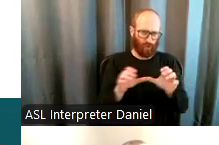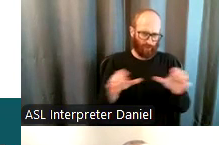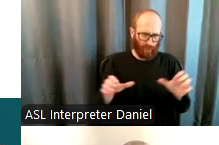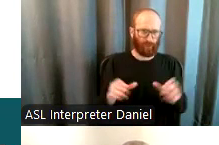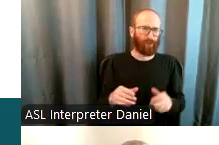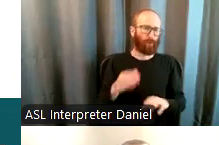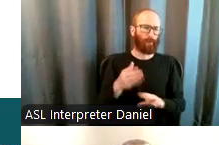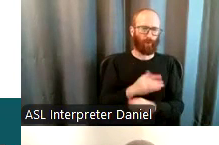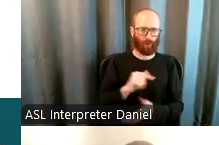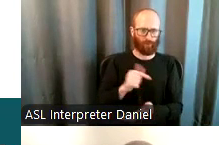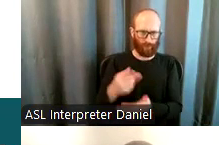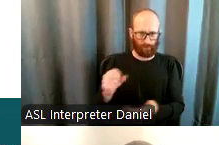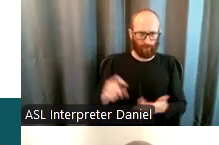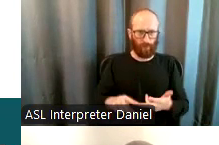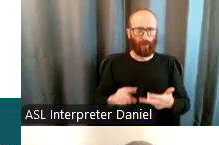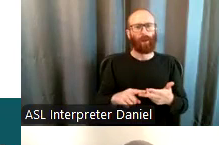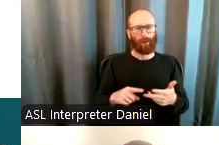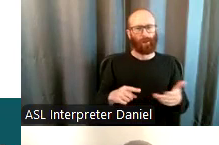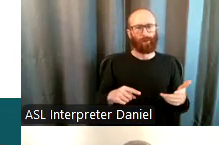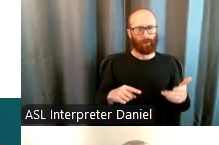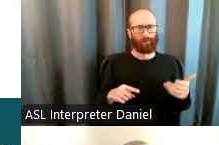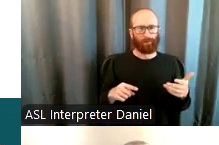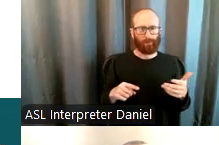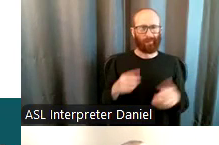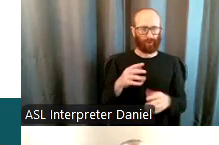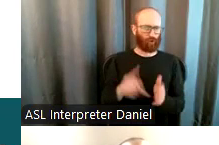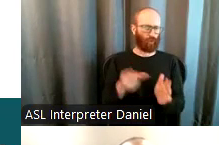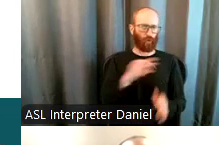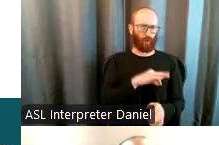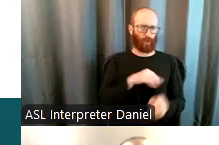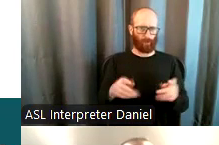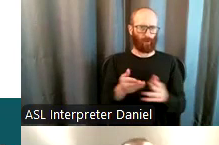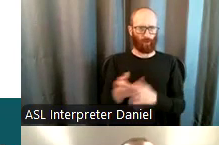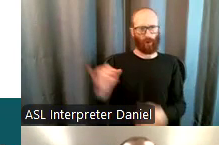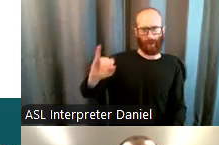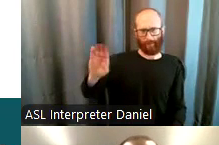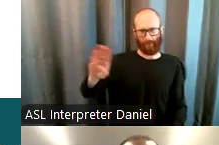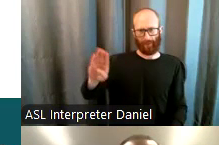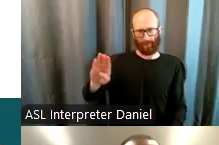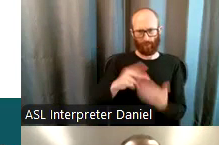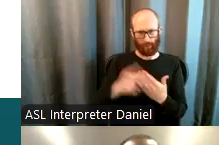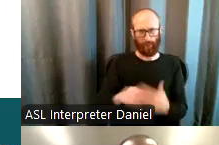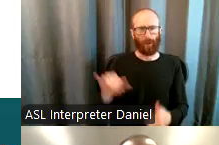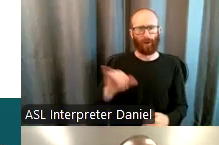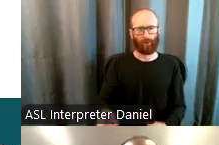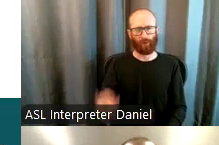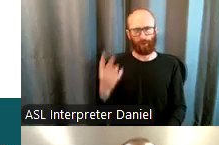international bakar rette program um and also be a two-time ctso FCCLA National